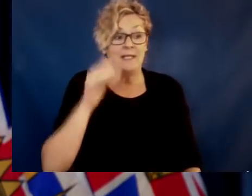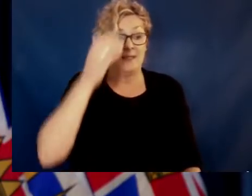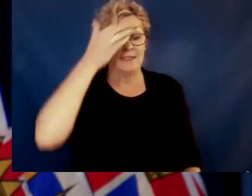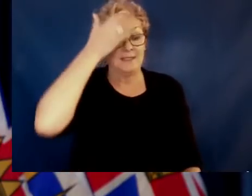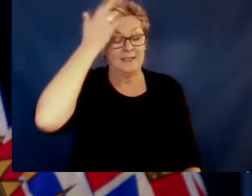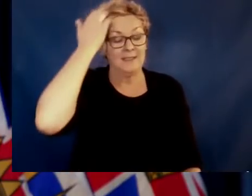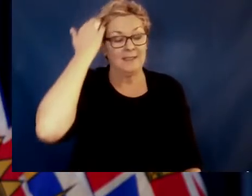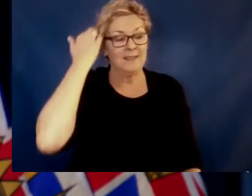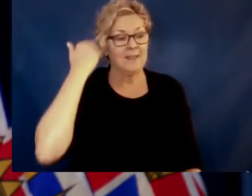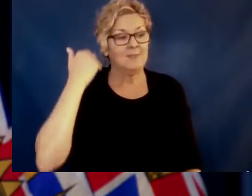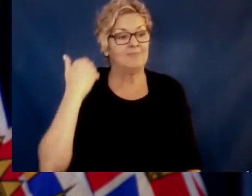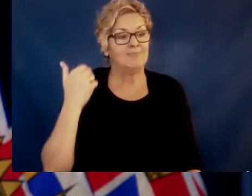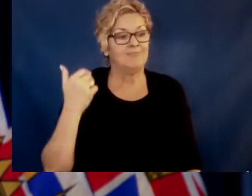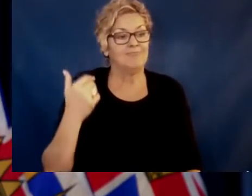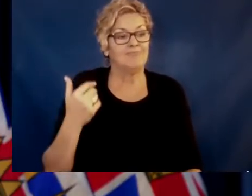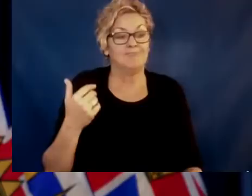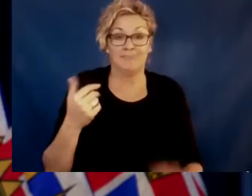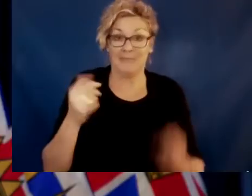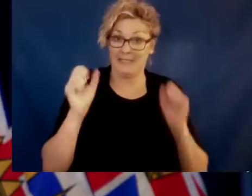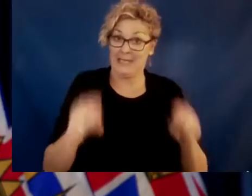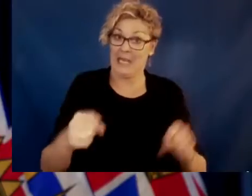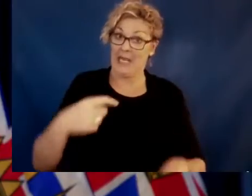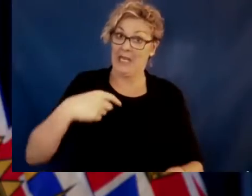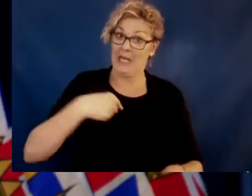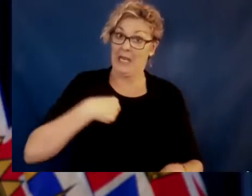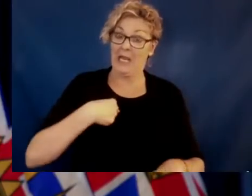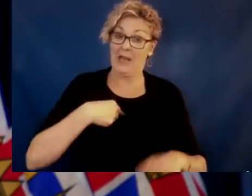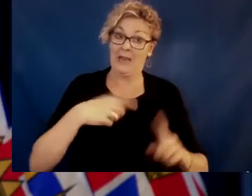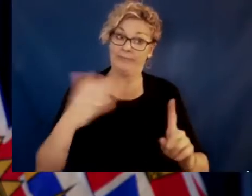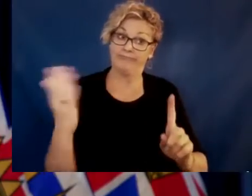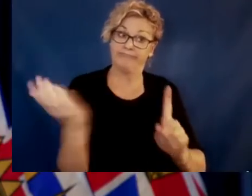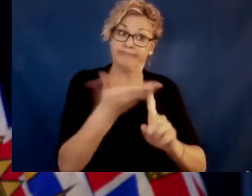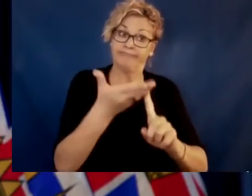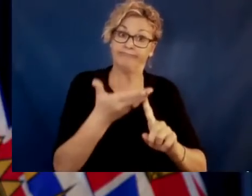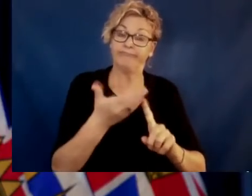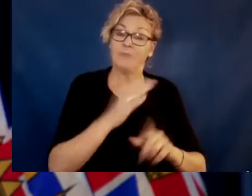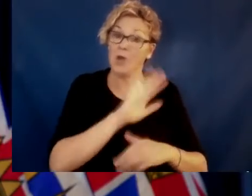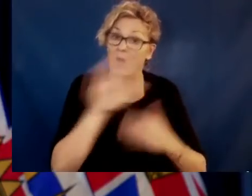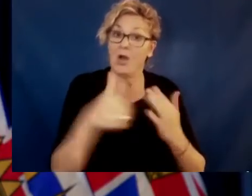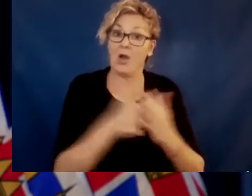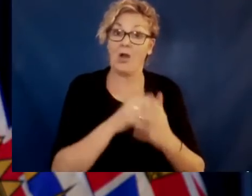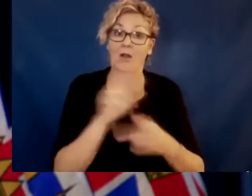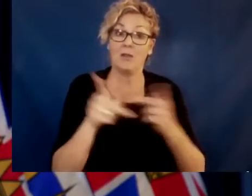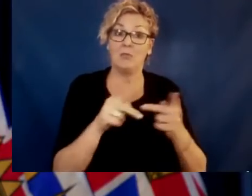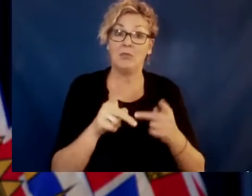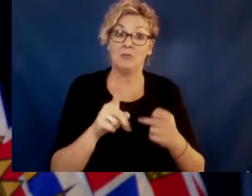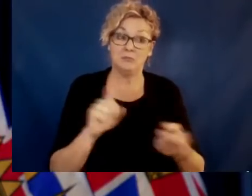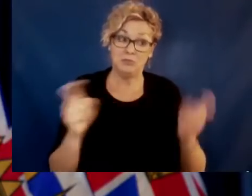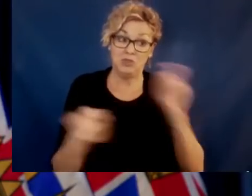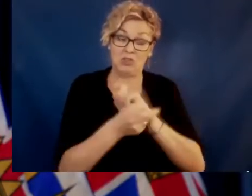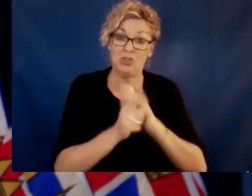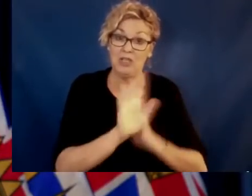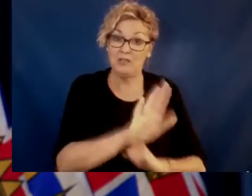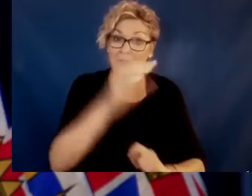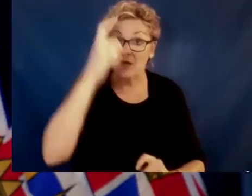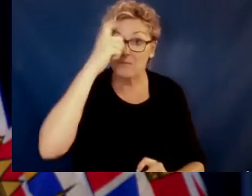be quite visible. We know that the vast majority of people in BC are doing the right thing and